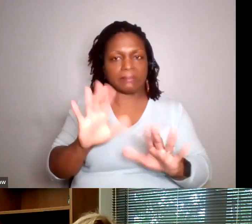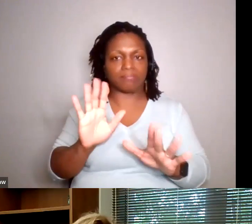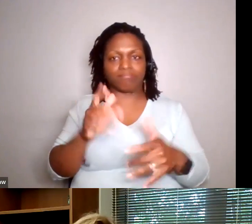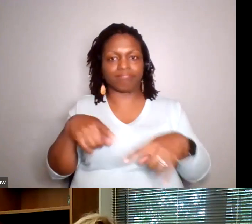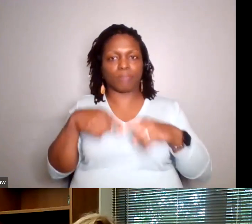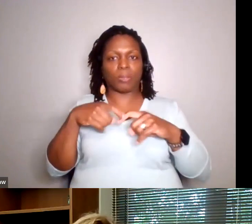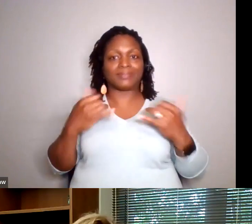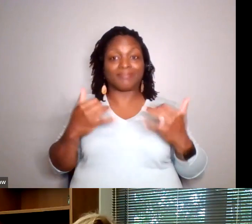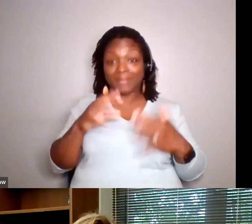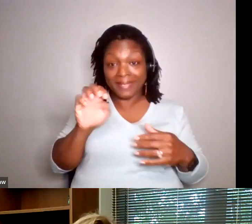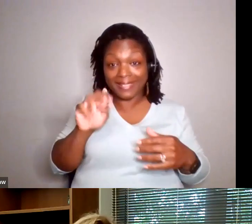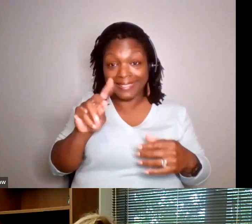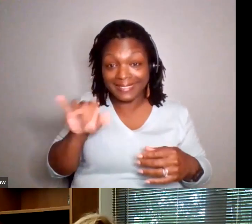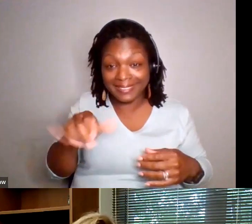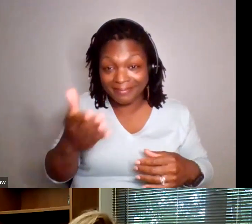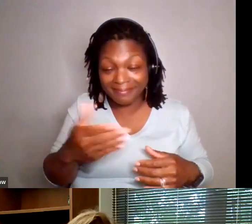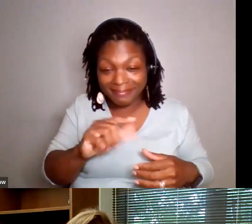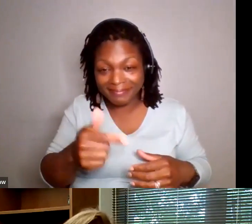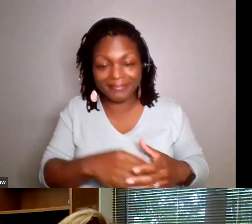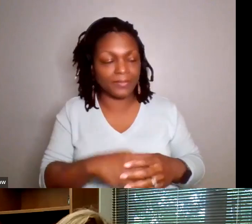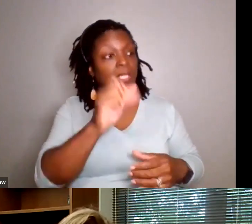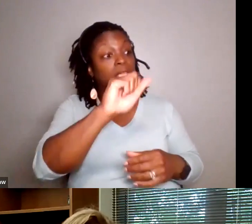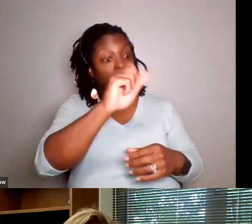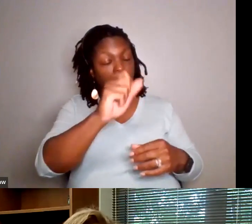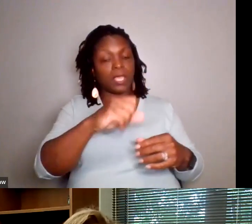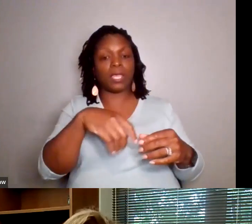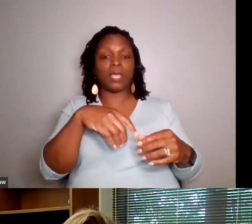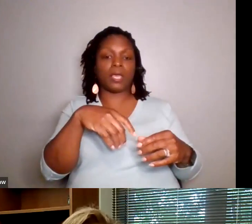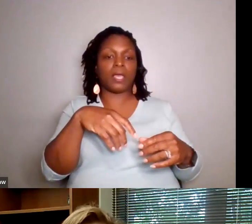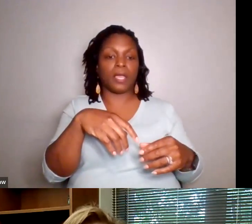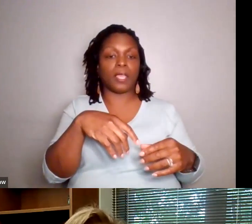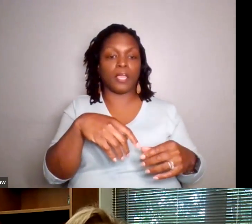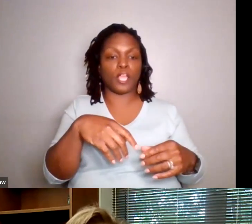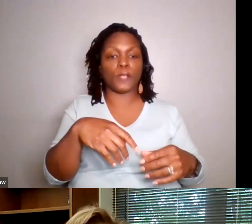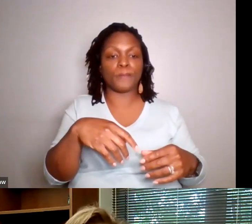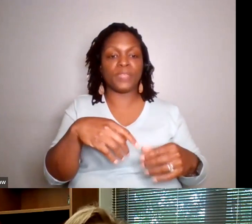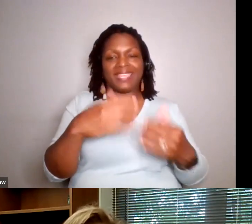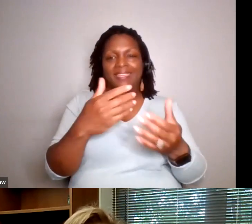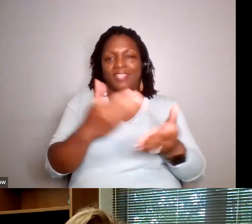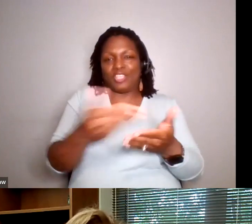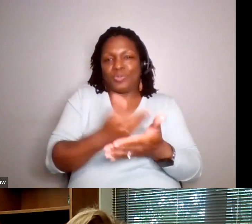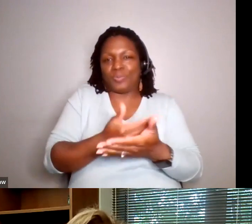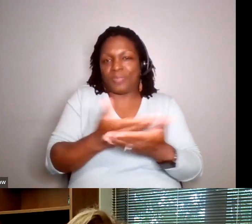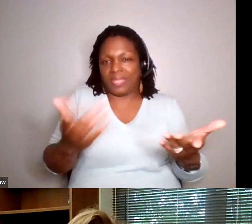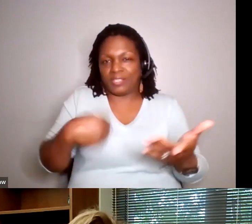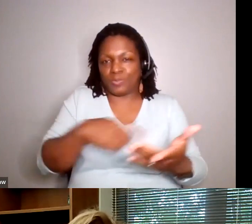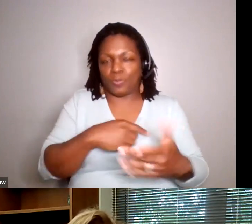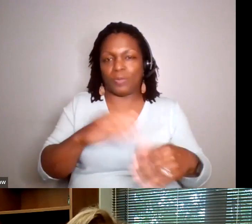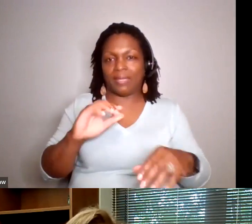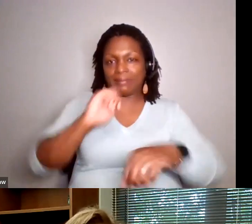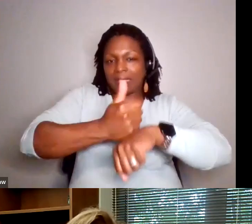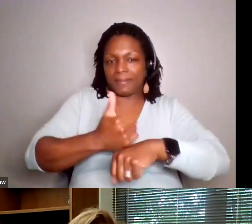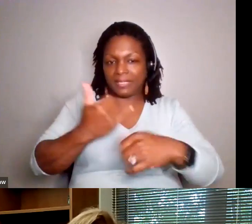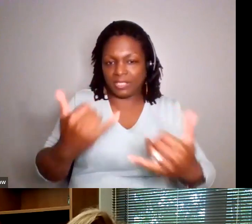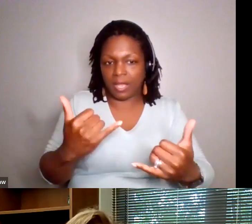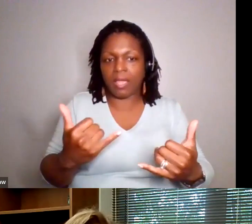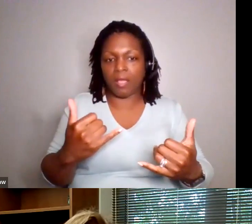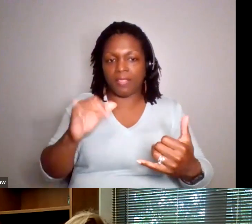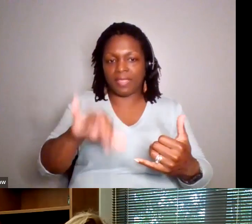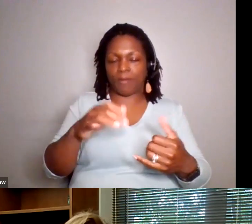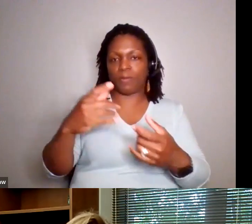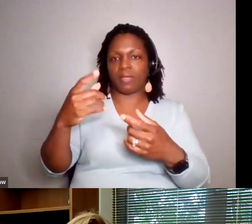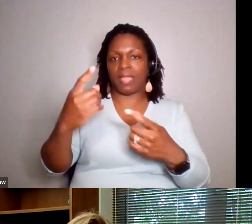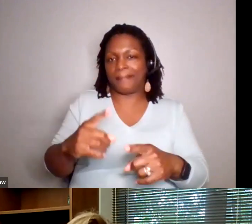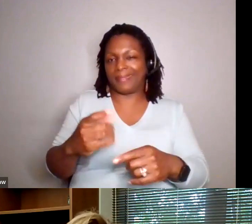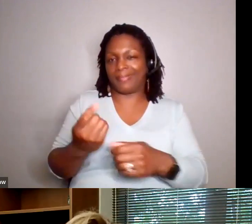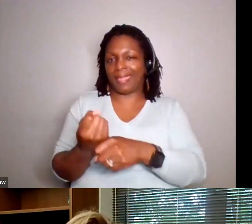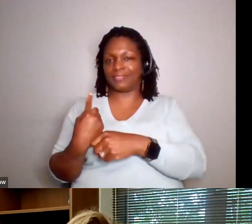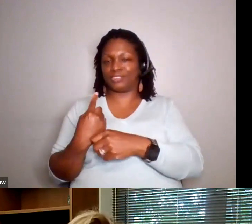The new we're putting in place will will marry What happened last year with OCD and that there will be a $9 minimum floor for the wage for those direct service.